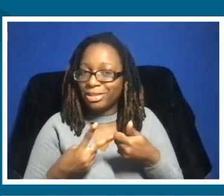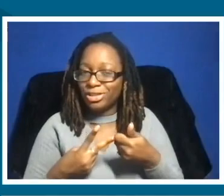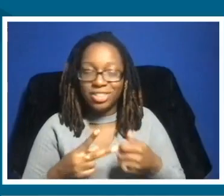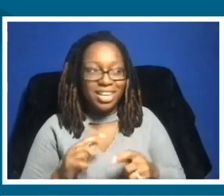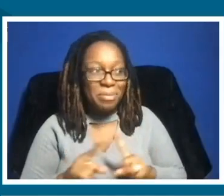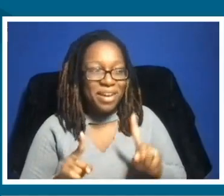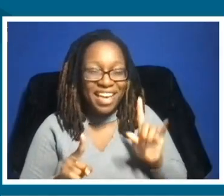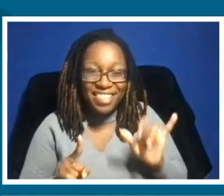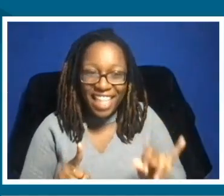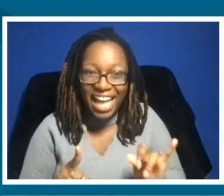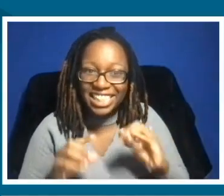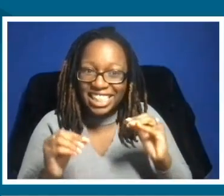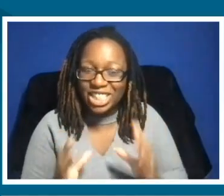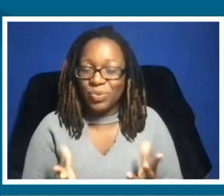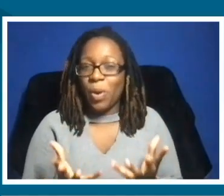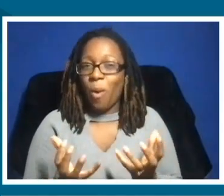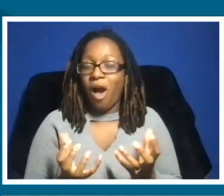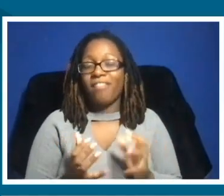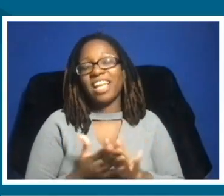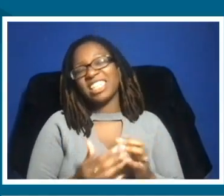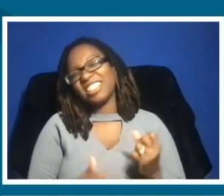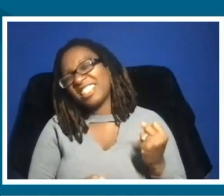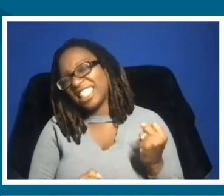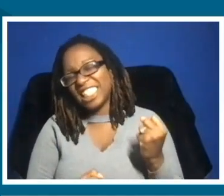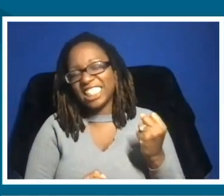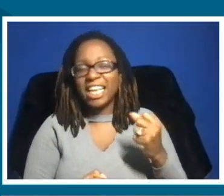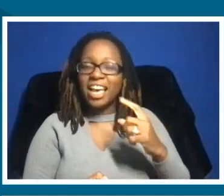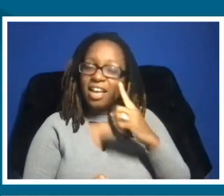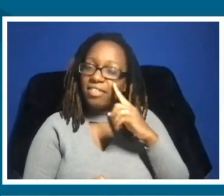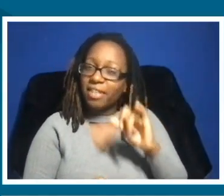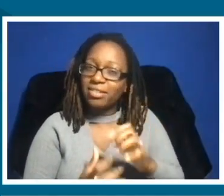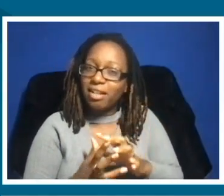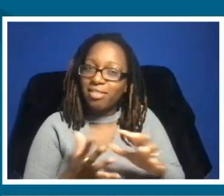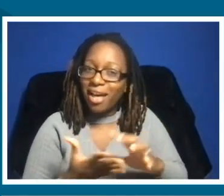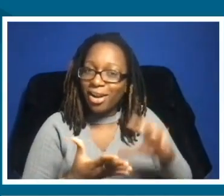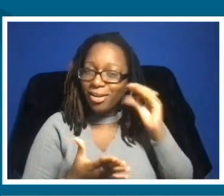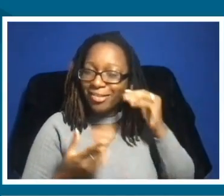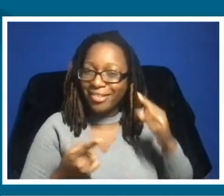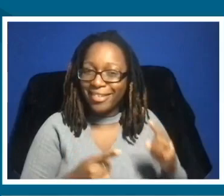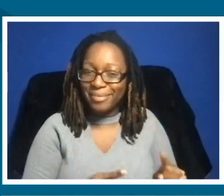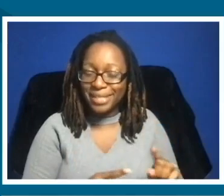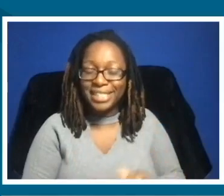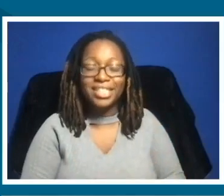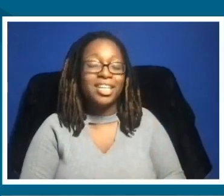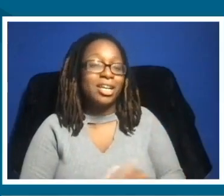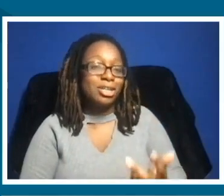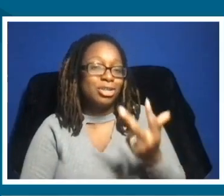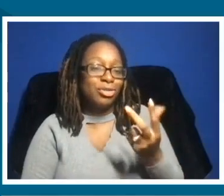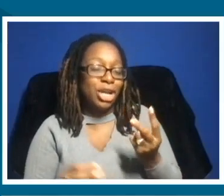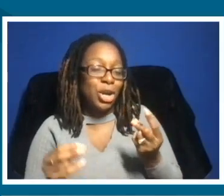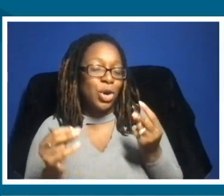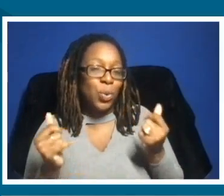spot when we can get there because i really think that's where a lot of learning happens so here are three quick